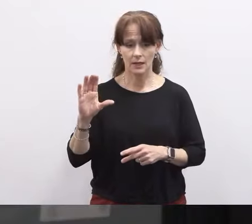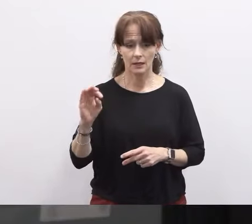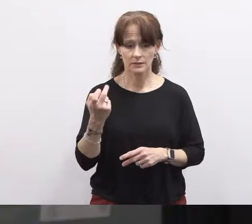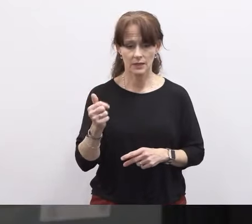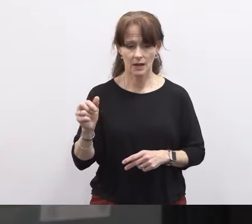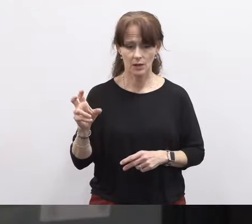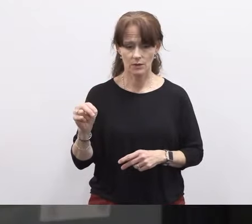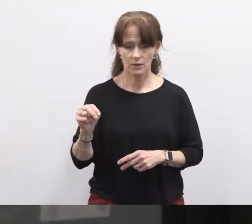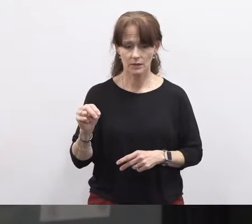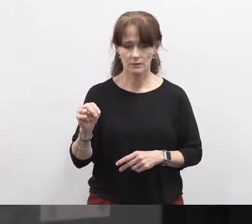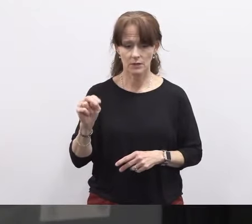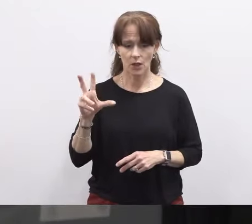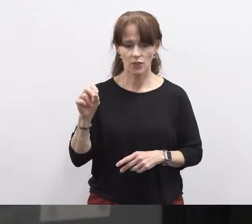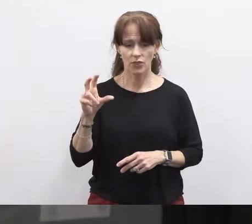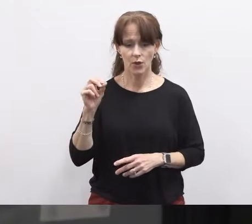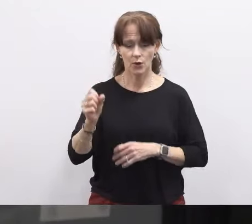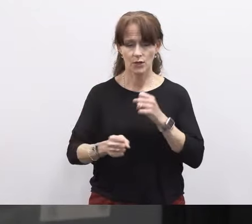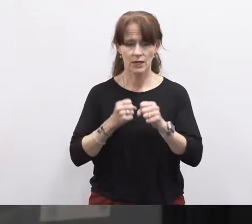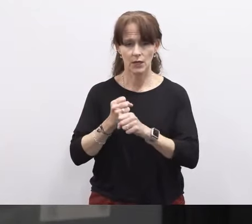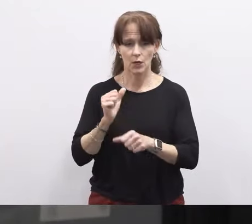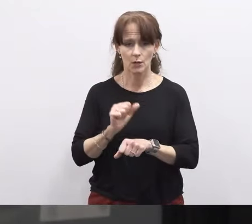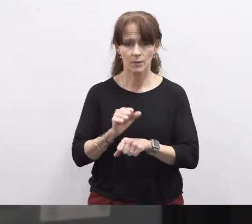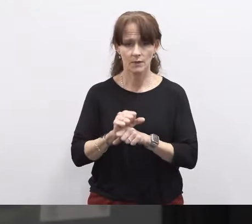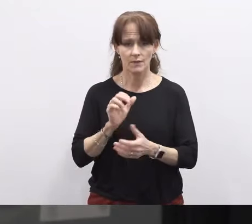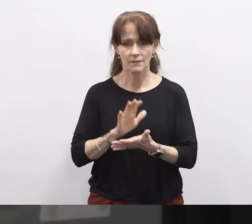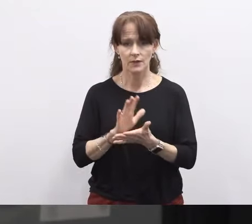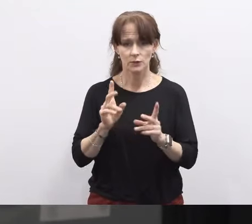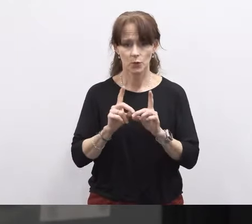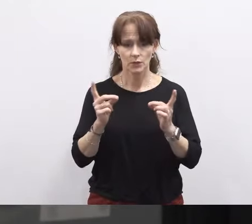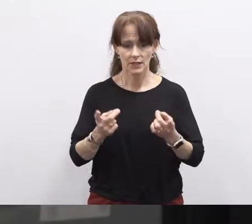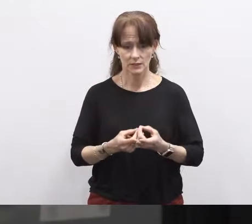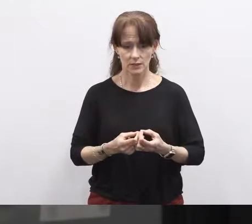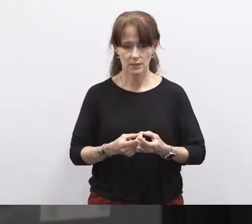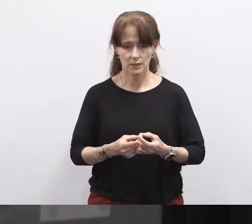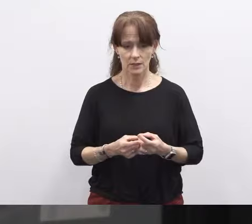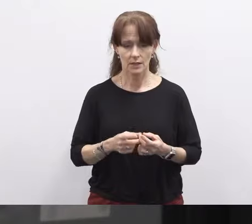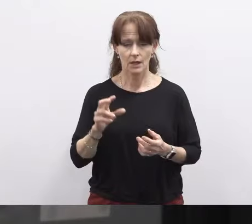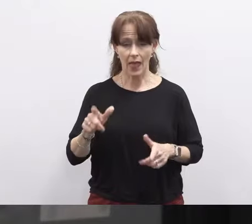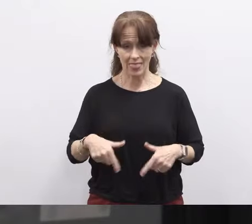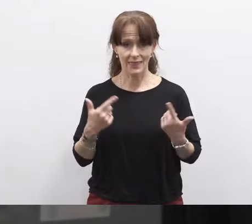a 30 year employee of this School District, resident of Long Beach.